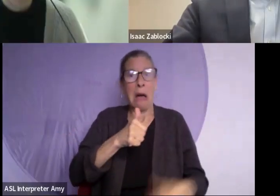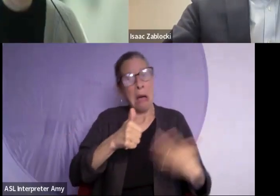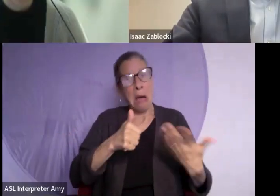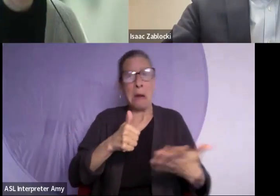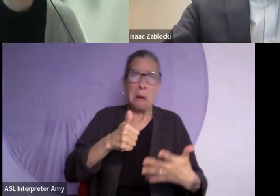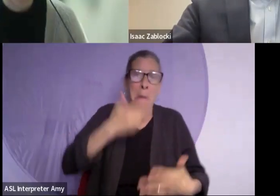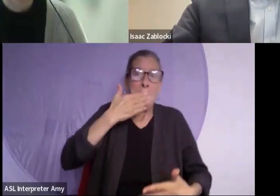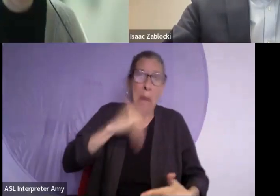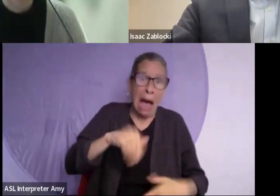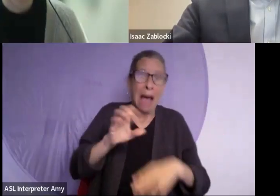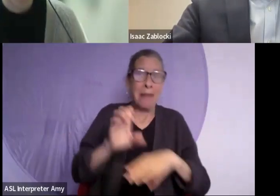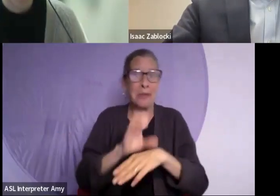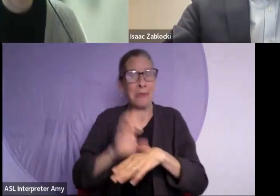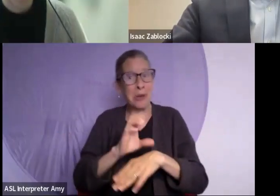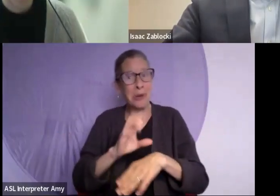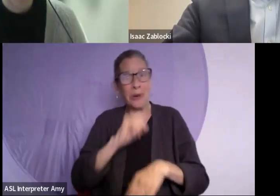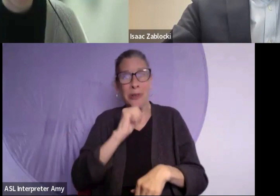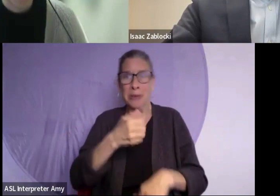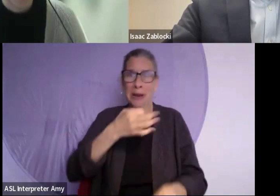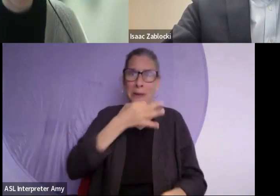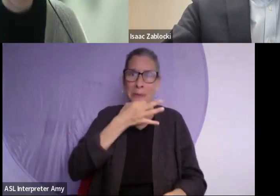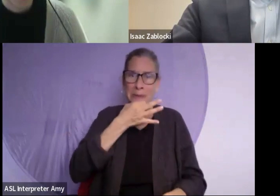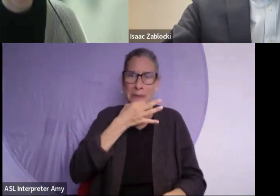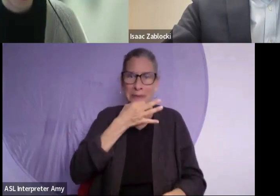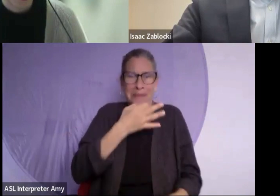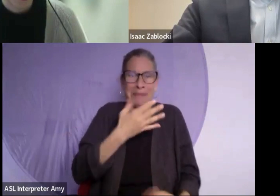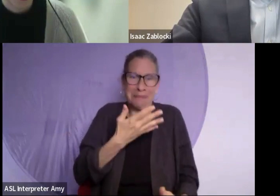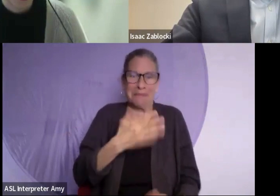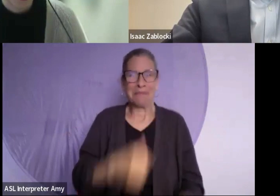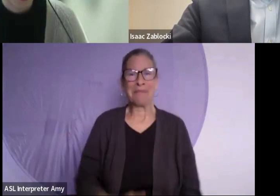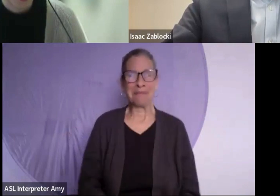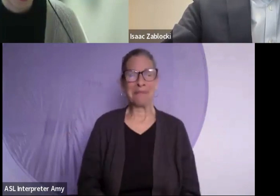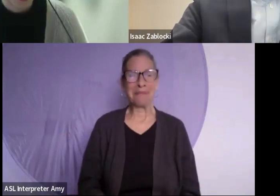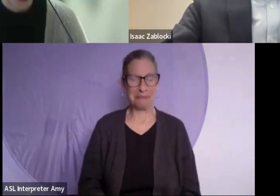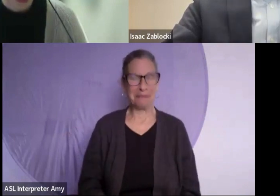taking me a moment sometimes.